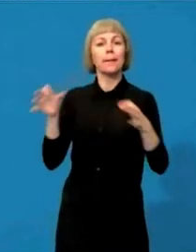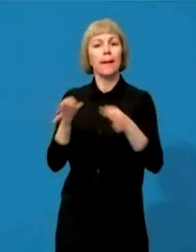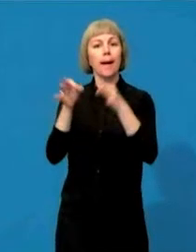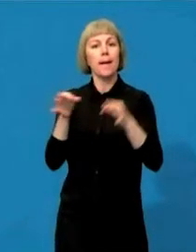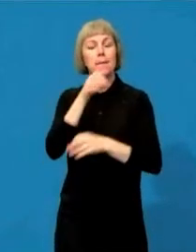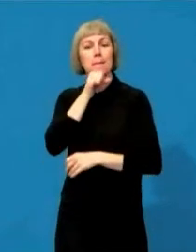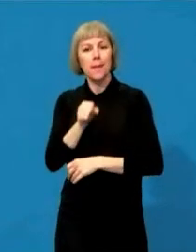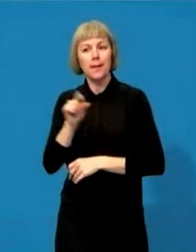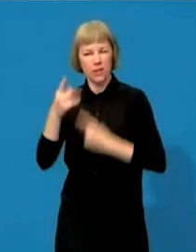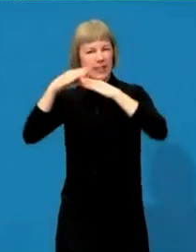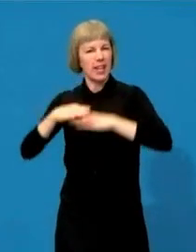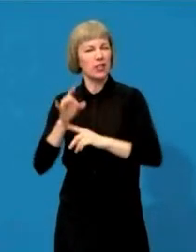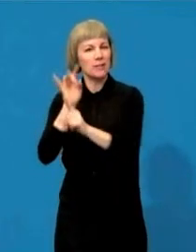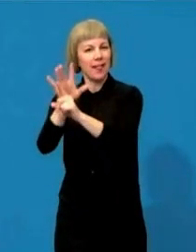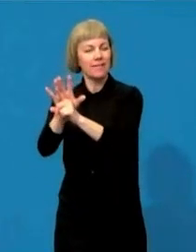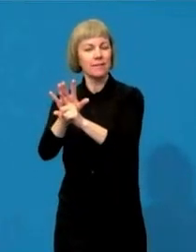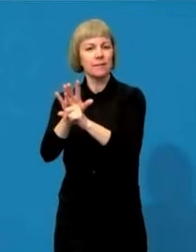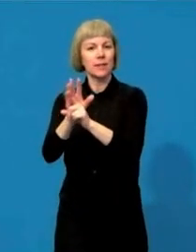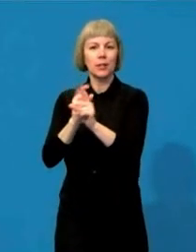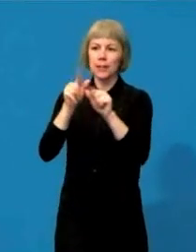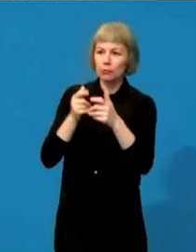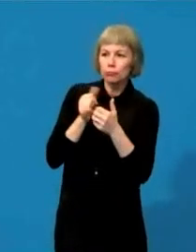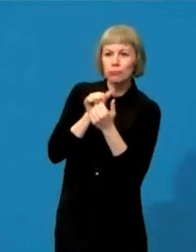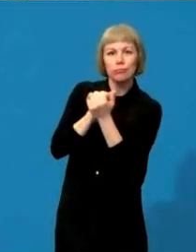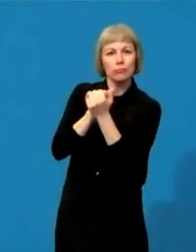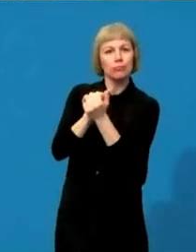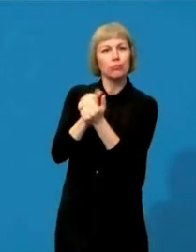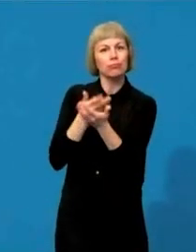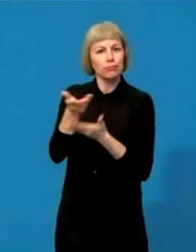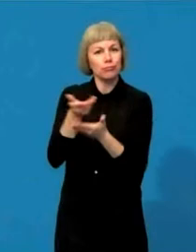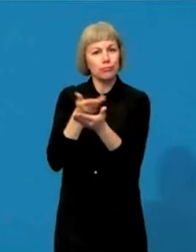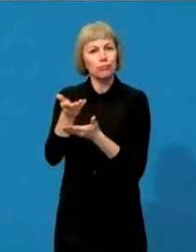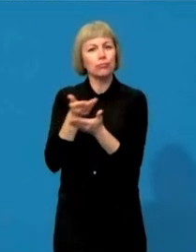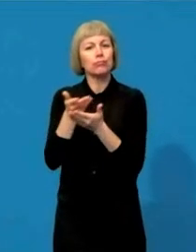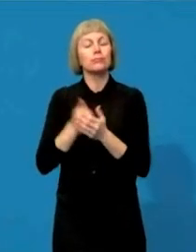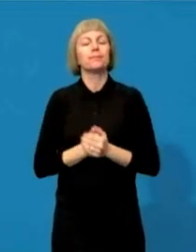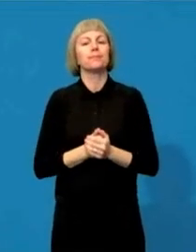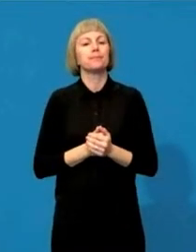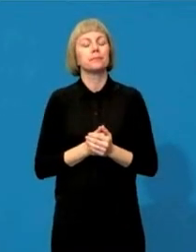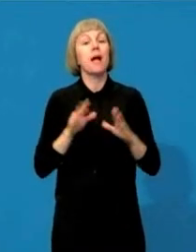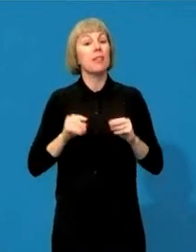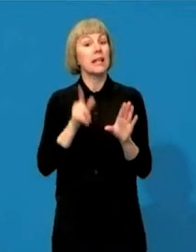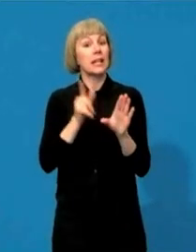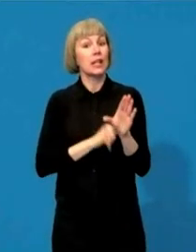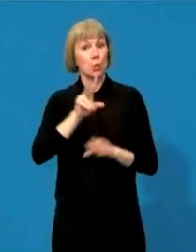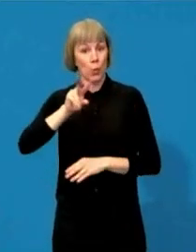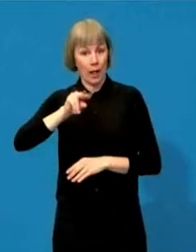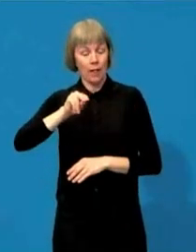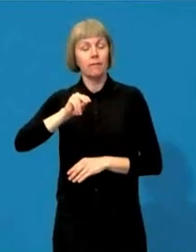The - in year 12, the Clontarf Foundation encouraged us to make an application for